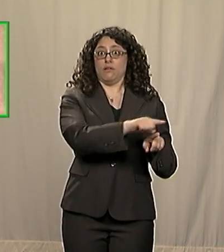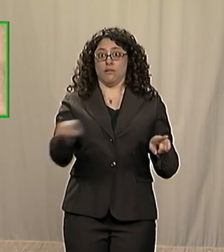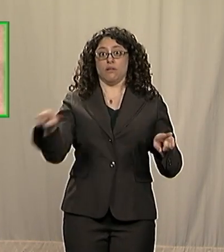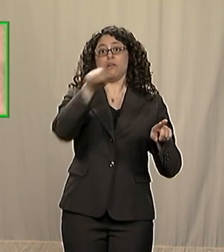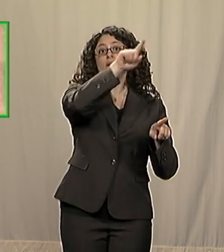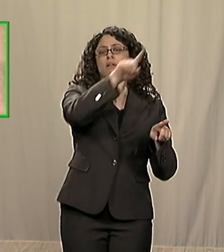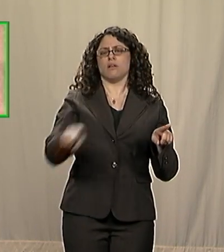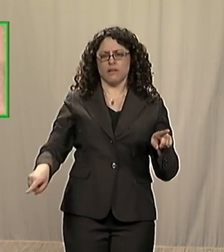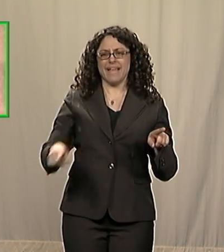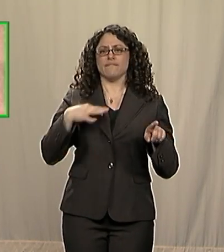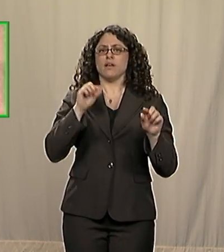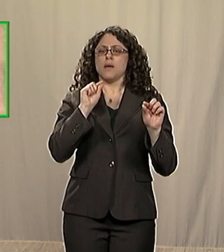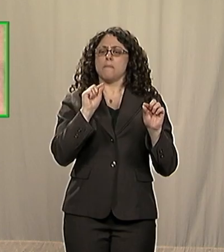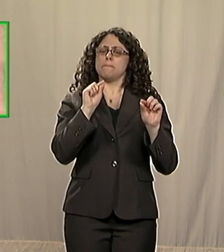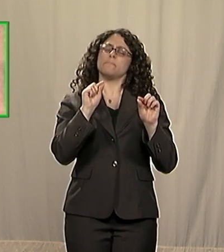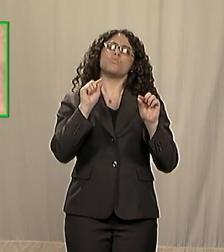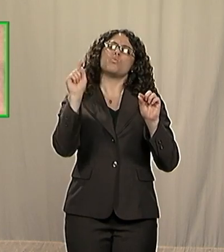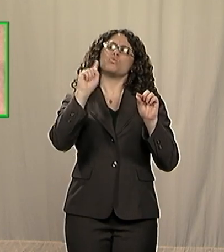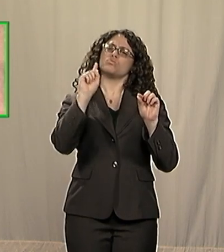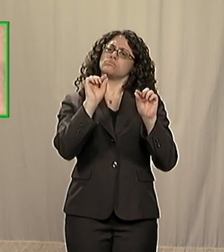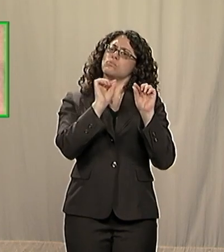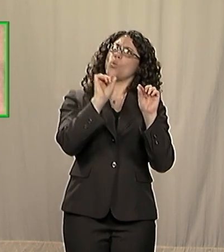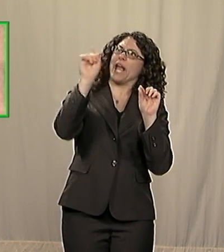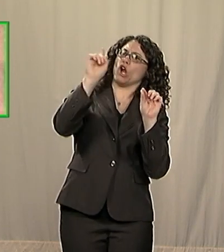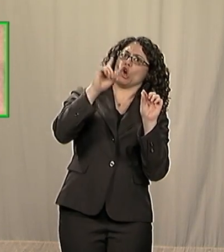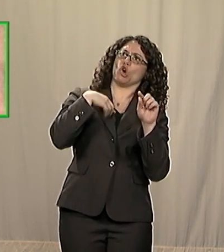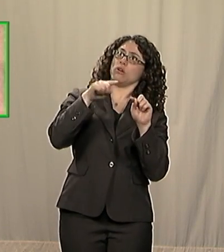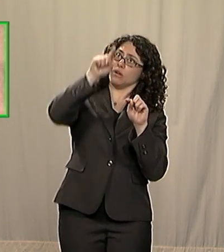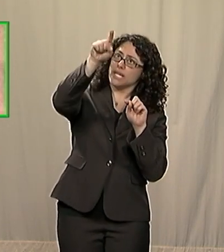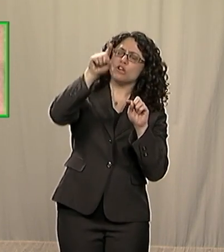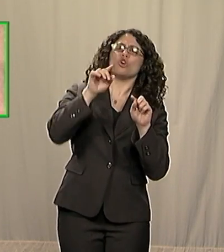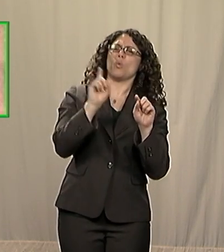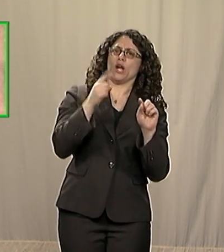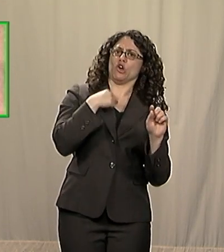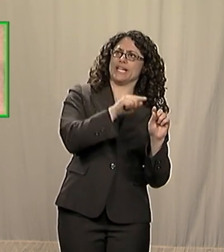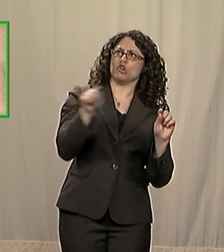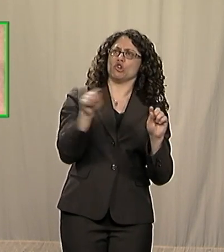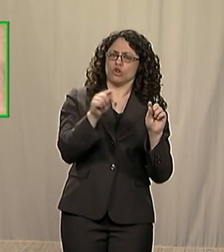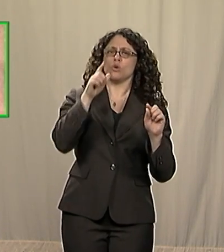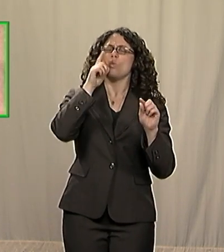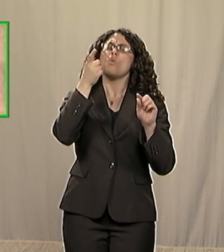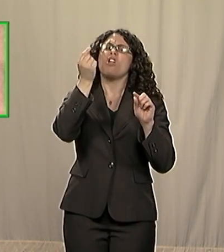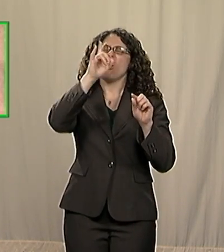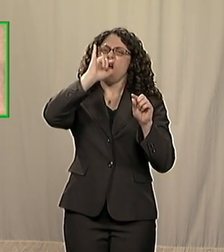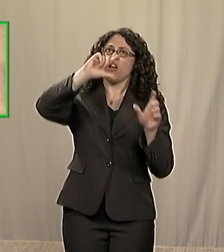along each of these axis, what does that look like? The first example is escort interpreting.